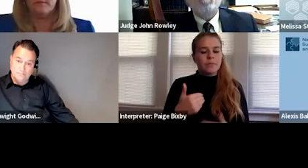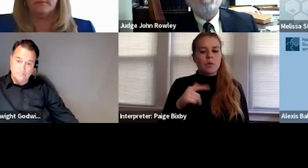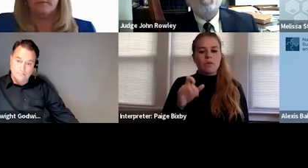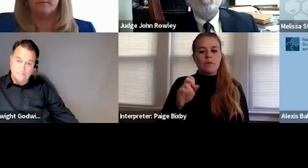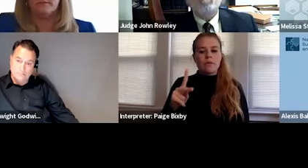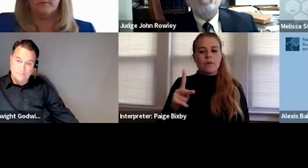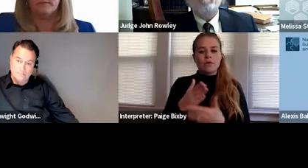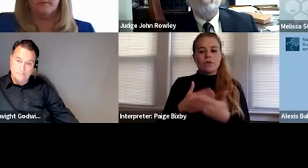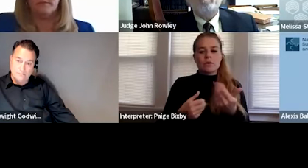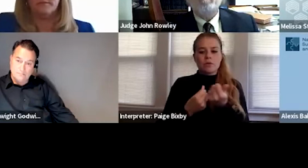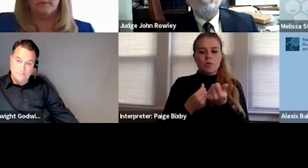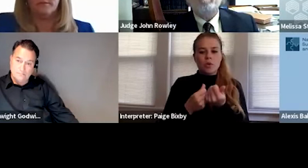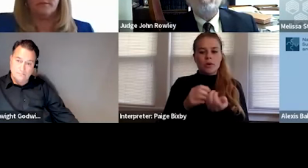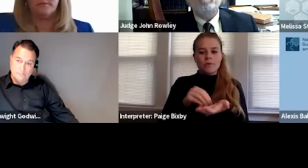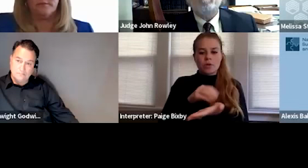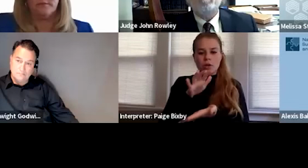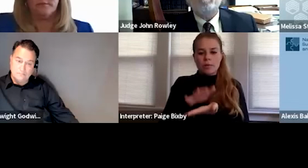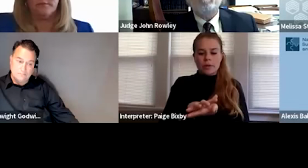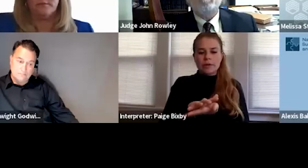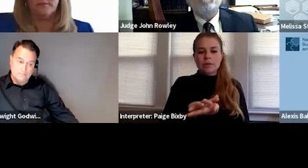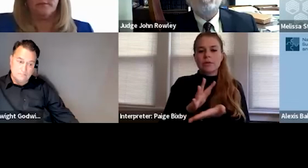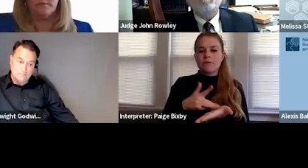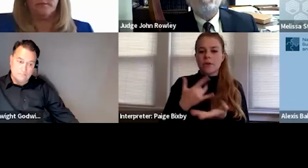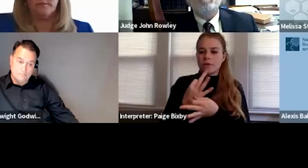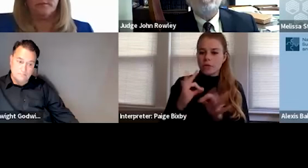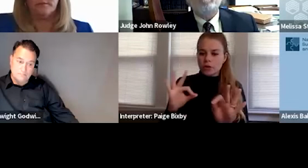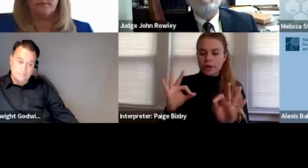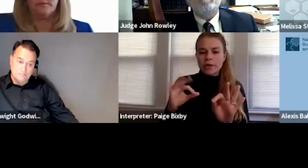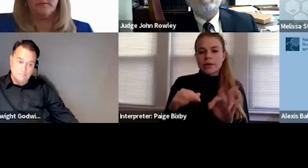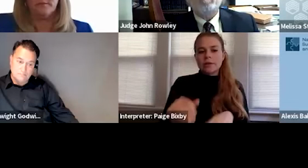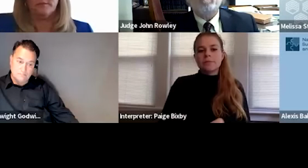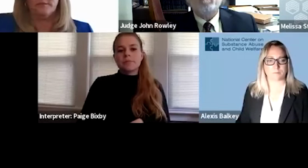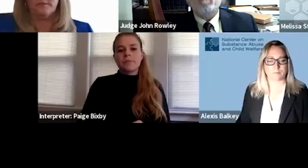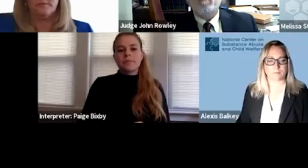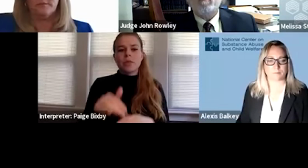So feel free to access these either in the chat